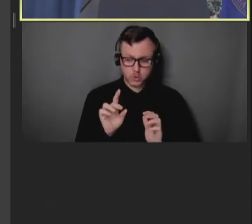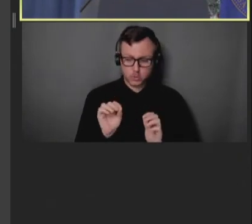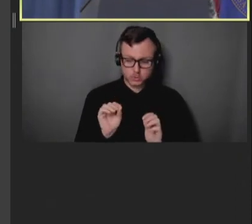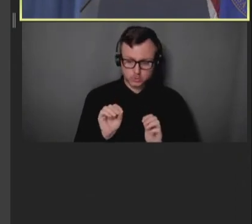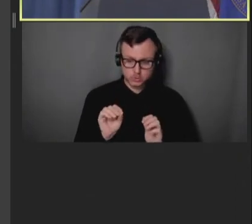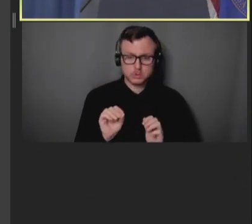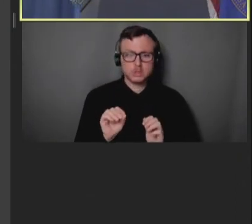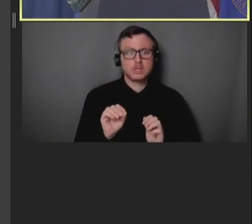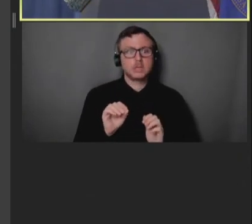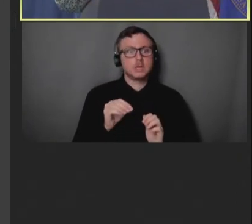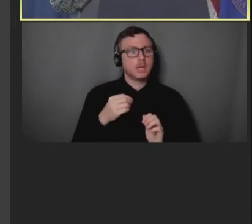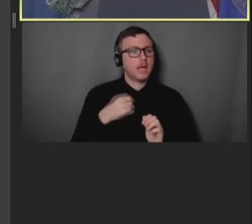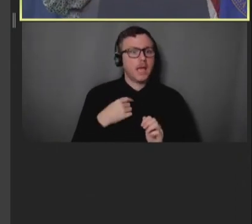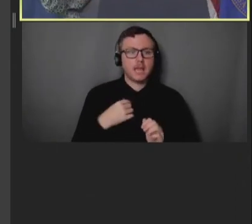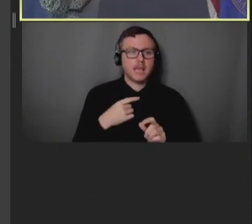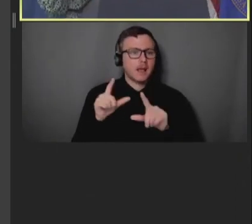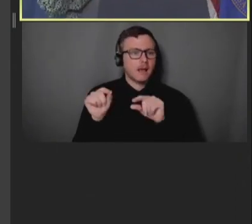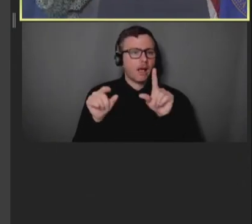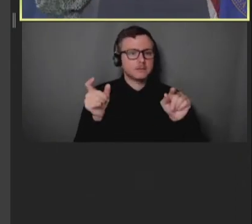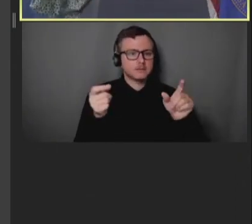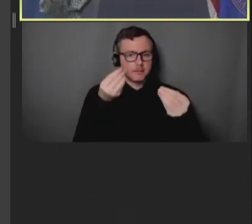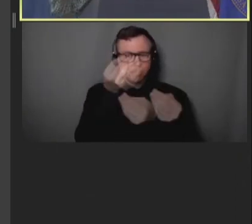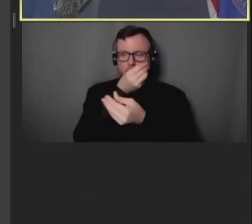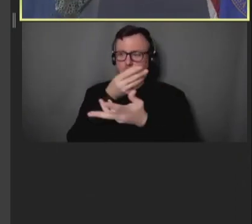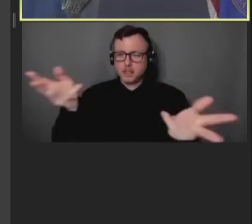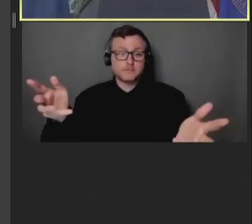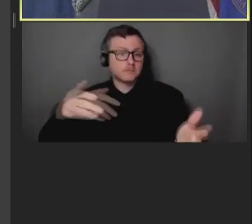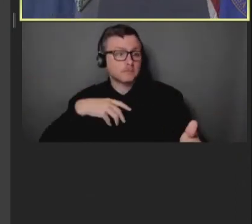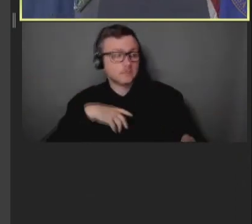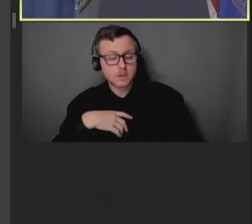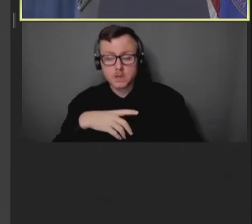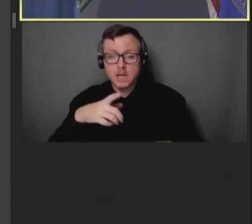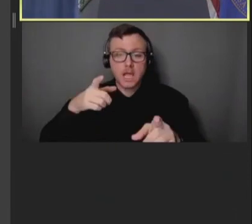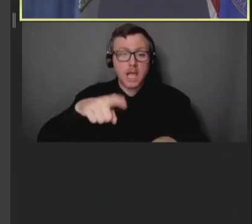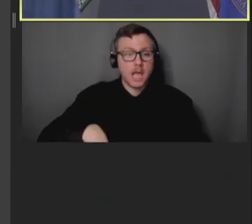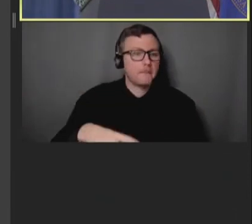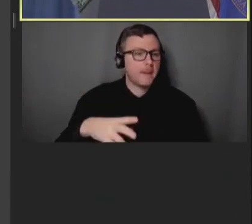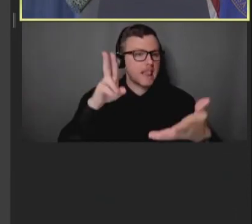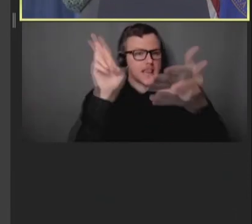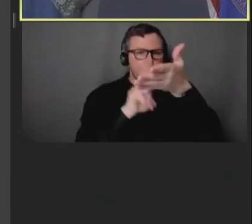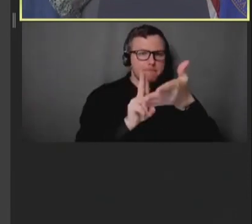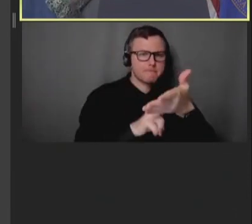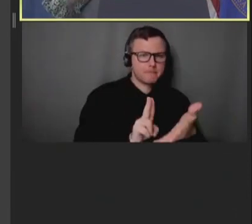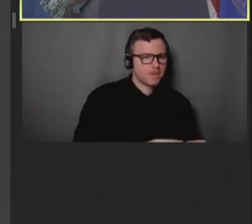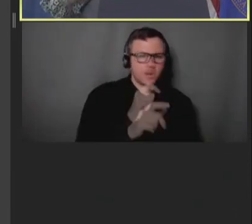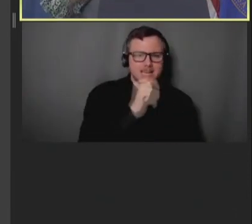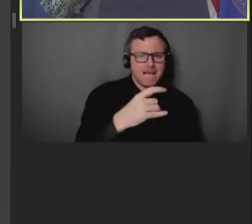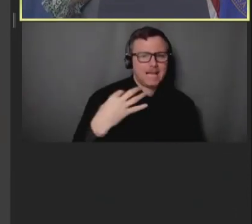and before we knew it, we had lines of people who had signed up who were not eligible necessarily to